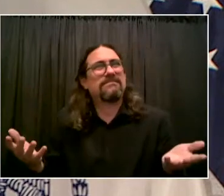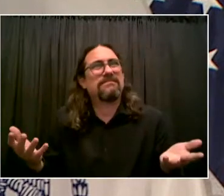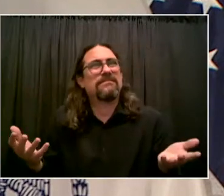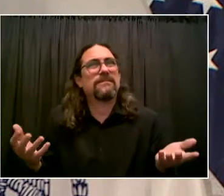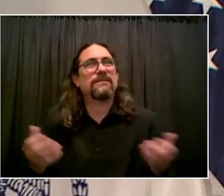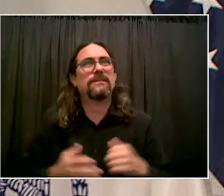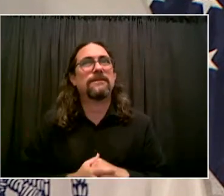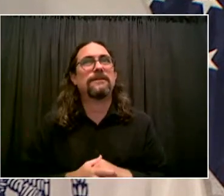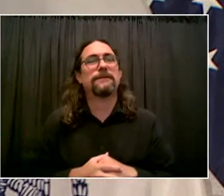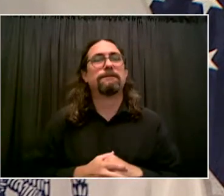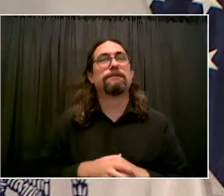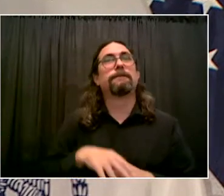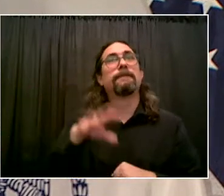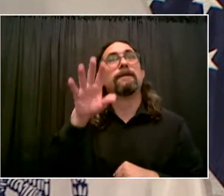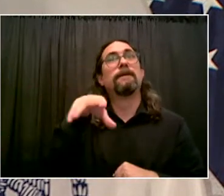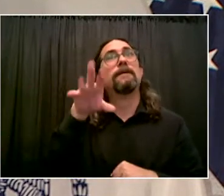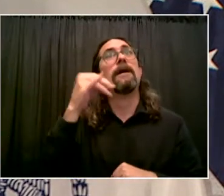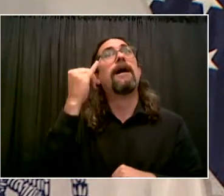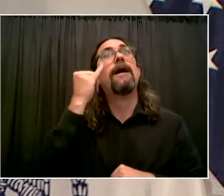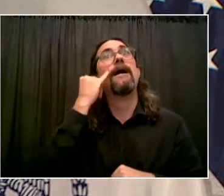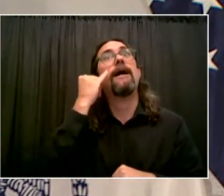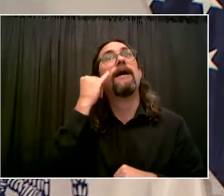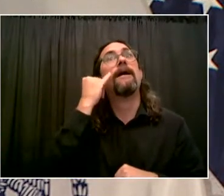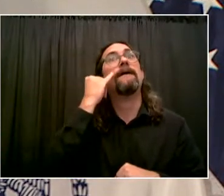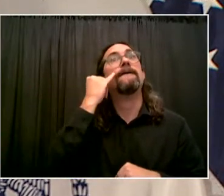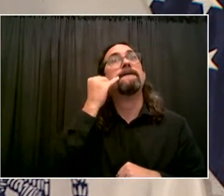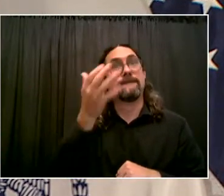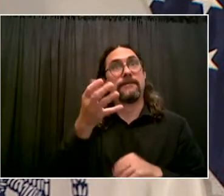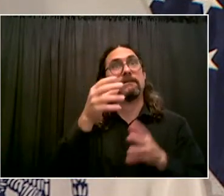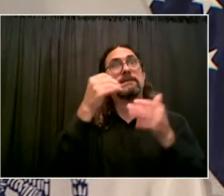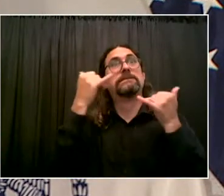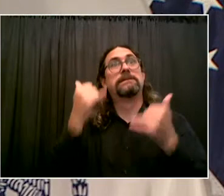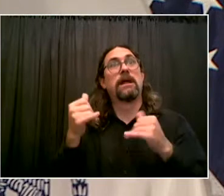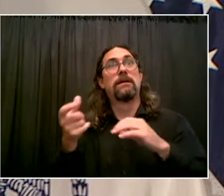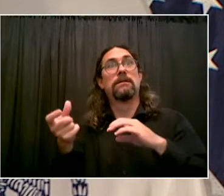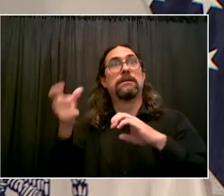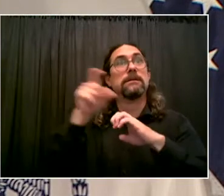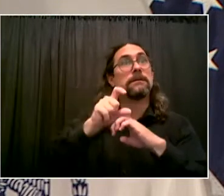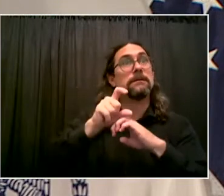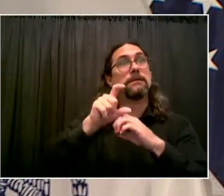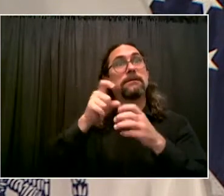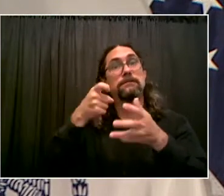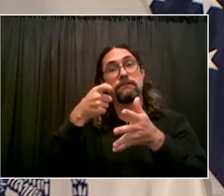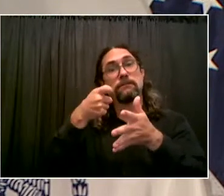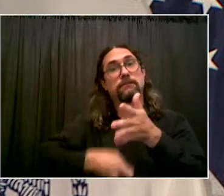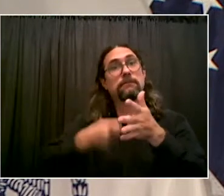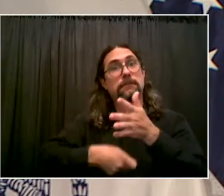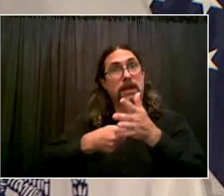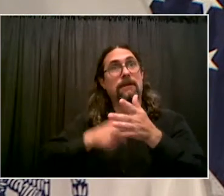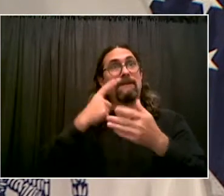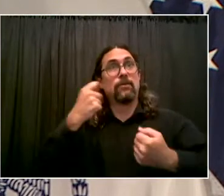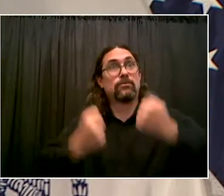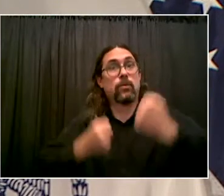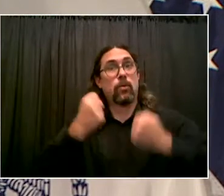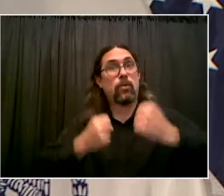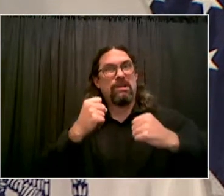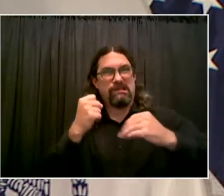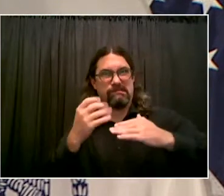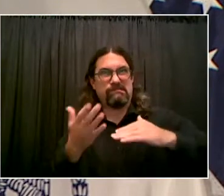CMOMUTR ETRAINS ORME AFFORDABLE? THAT'S A FAIR QUESTION, SONJA.